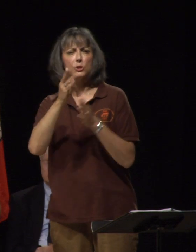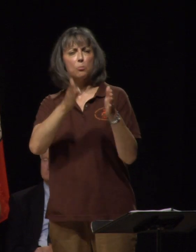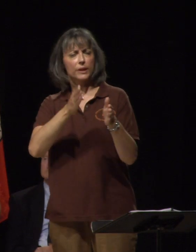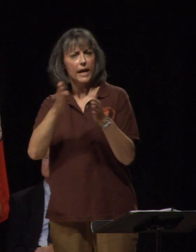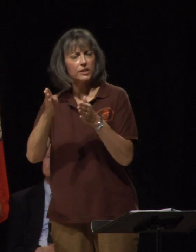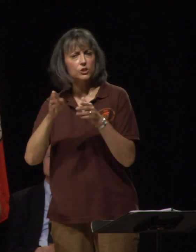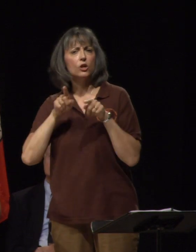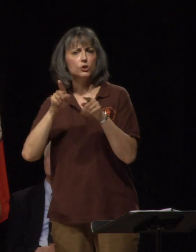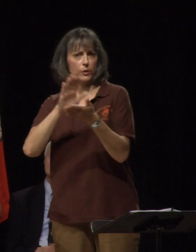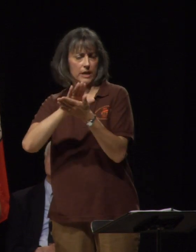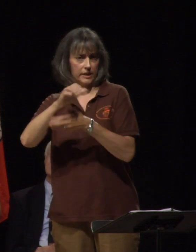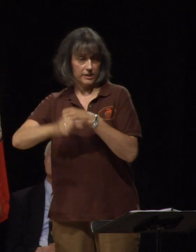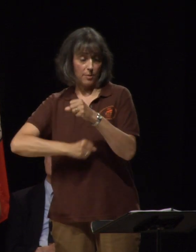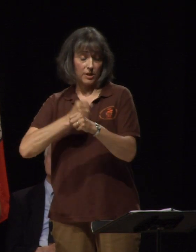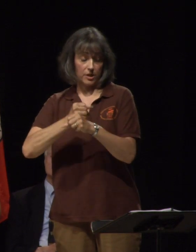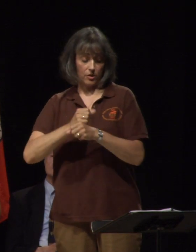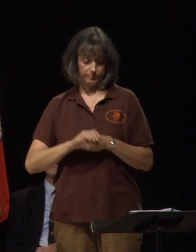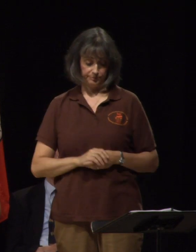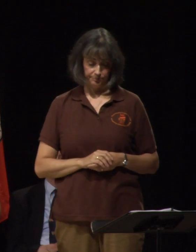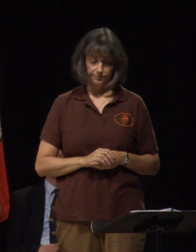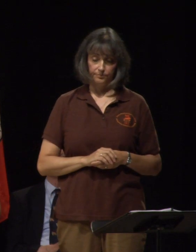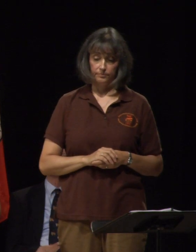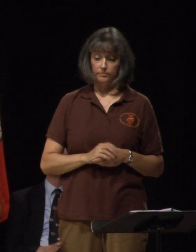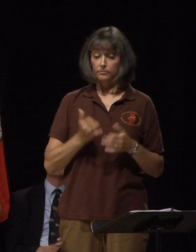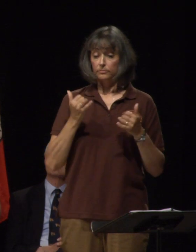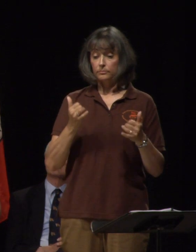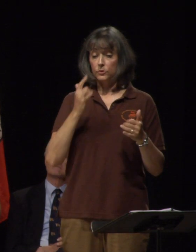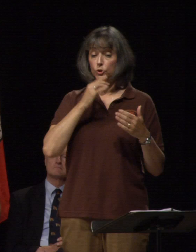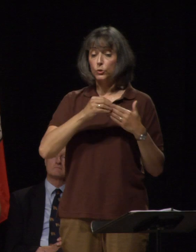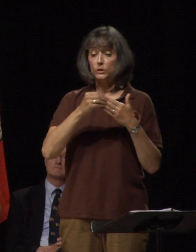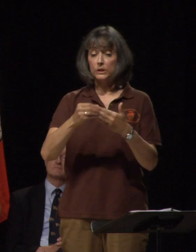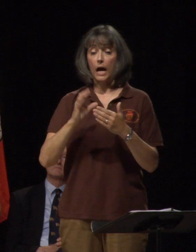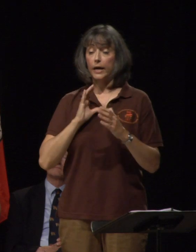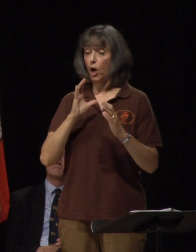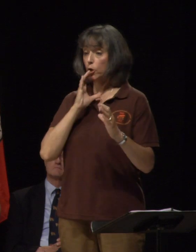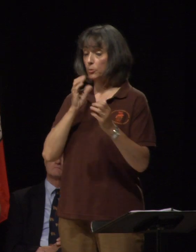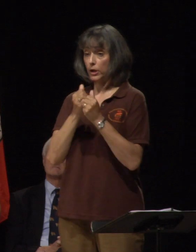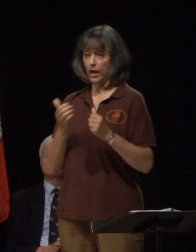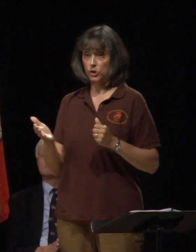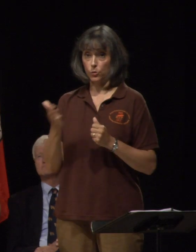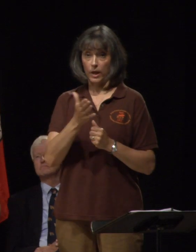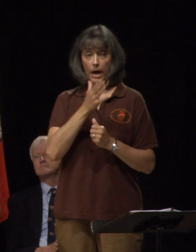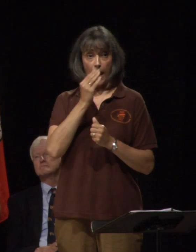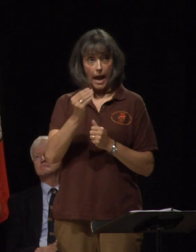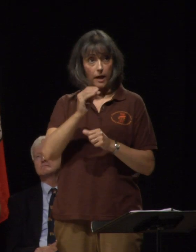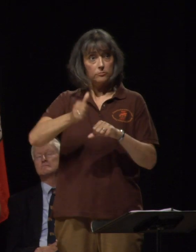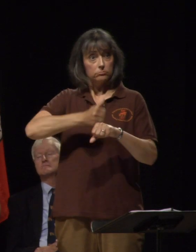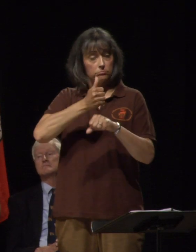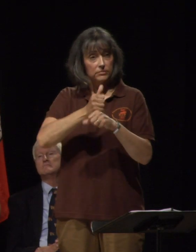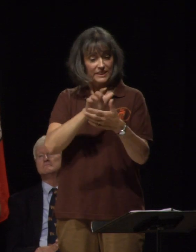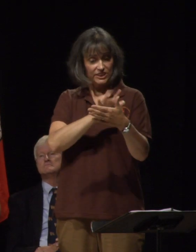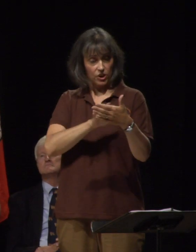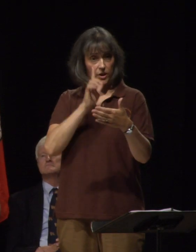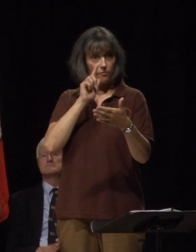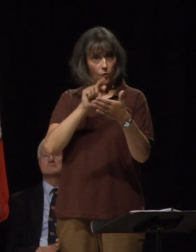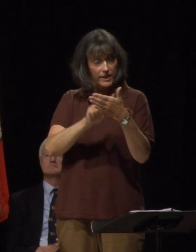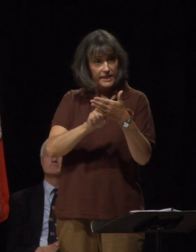TO GUIDE OUR COMMUNICATION AND TO FACILITATE FURTHER STUDY IN THESE AREAS SPECIFICALLY IDENTIFIED THROUGH THE COACHE SURVEY, I HAVE FORMED AN